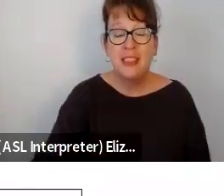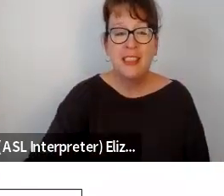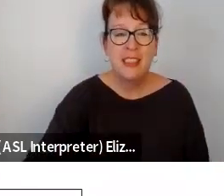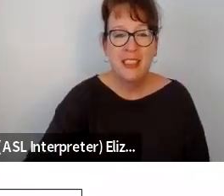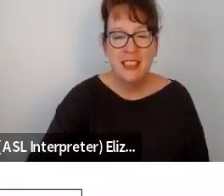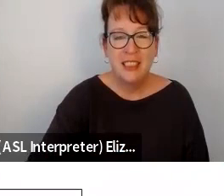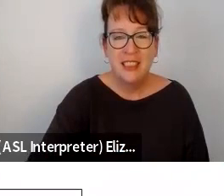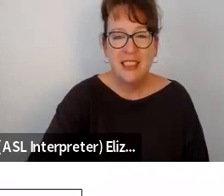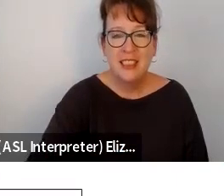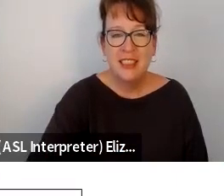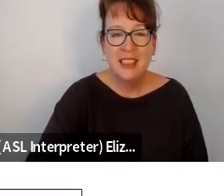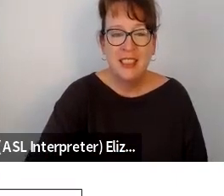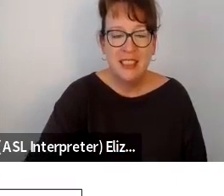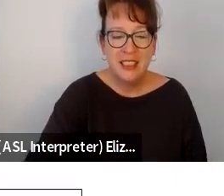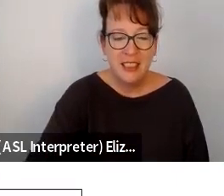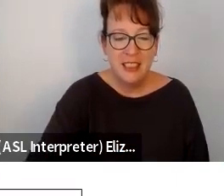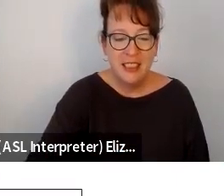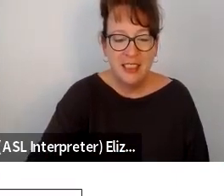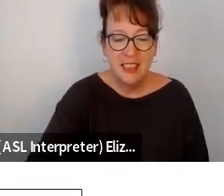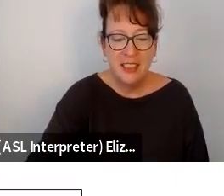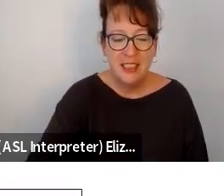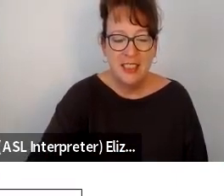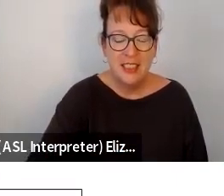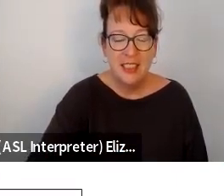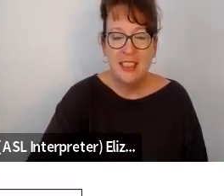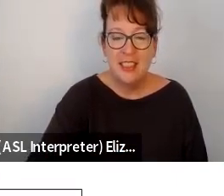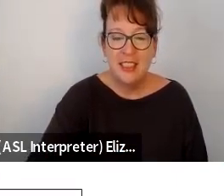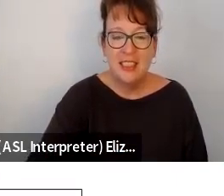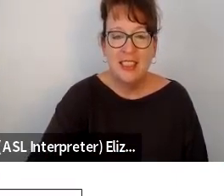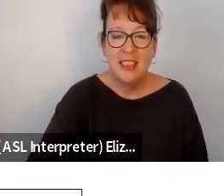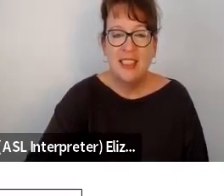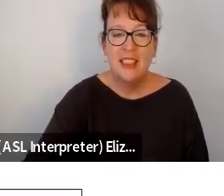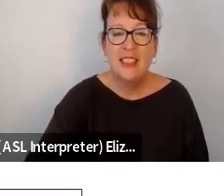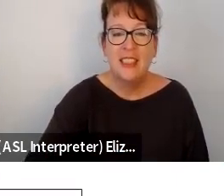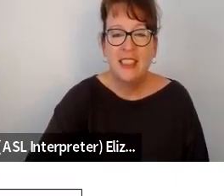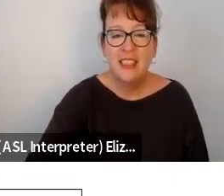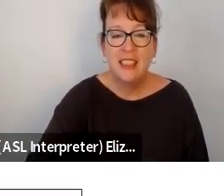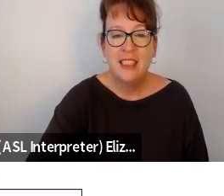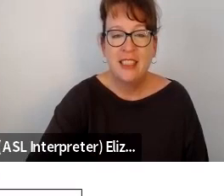I'll pass things on to Jennifer. Thank you so much, Sarah. It's a pleasure to be here with you